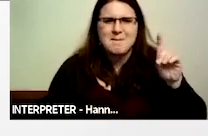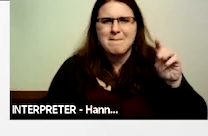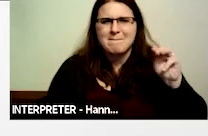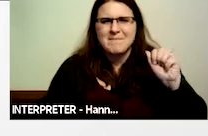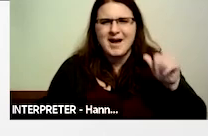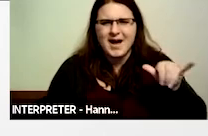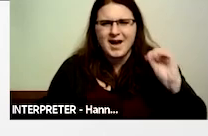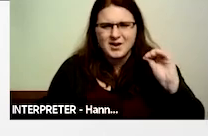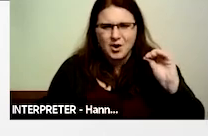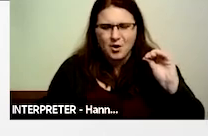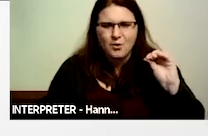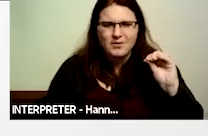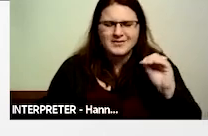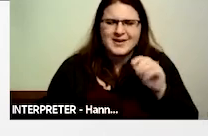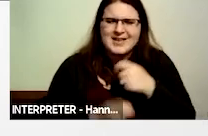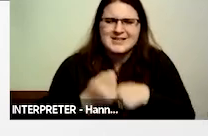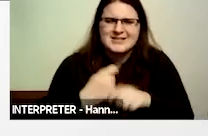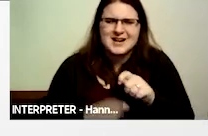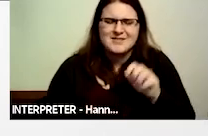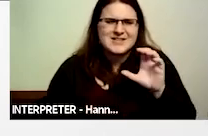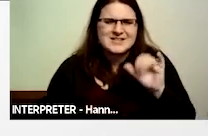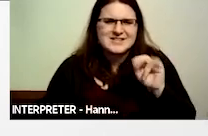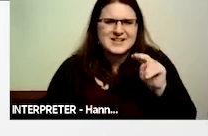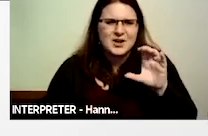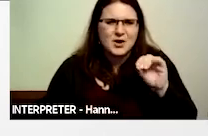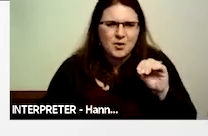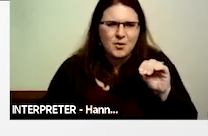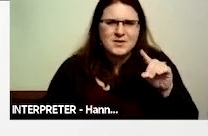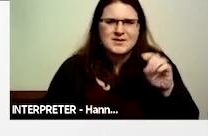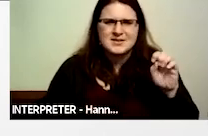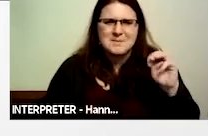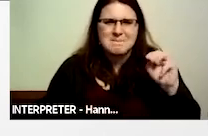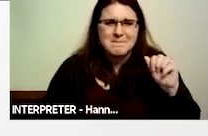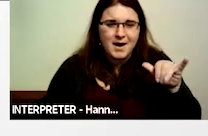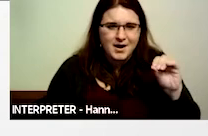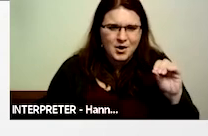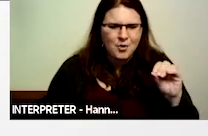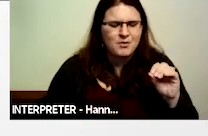many people upset with them for appropriating a cultural holiday for cyber security events.